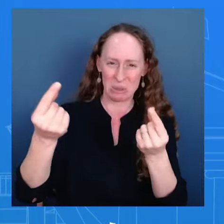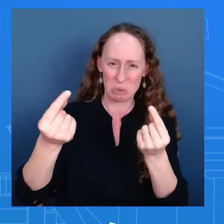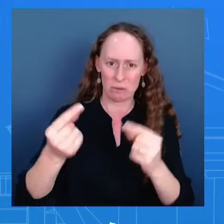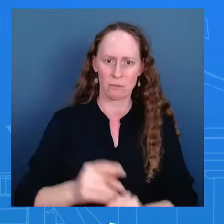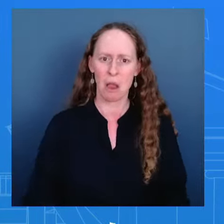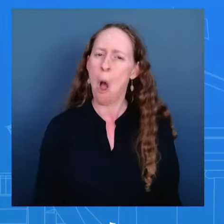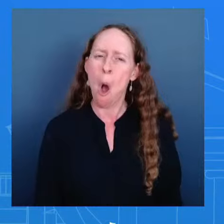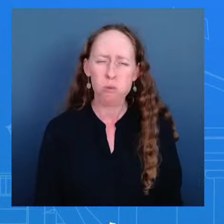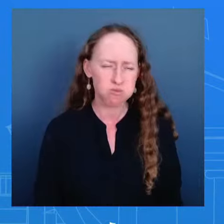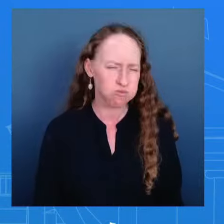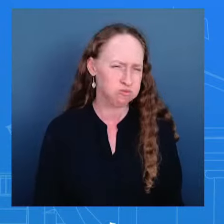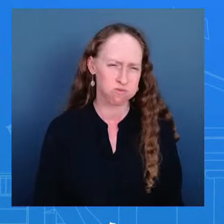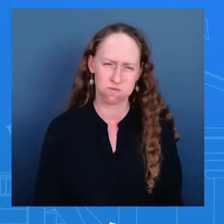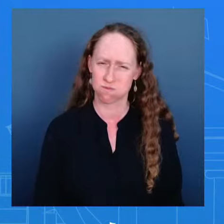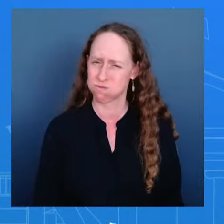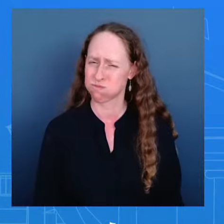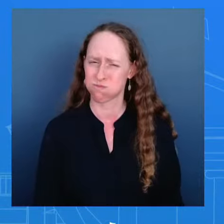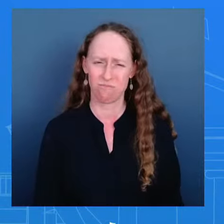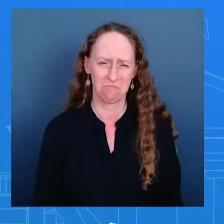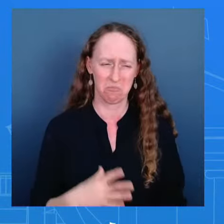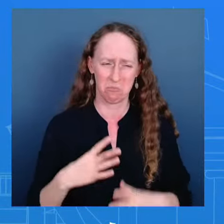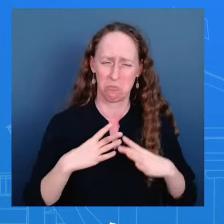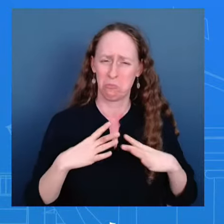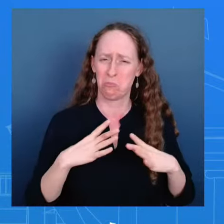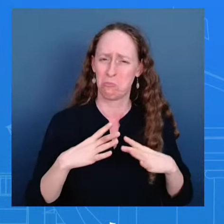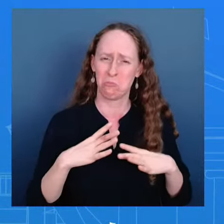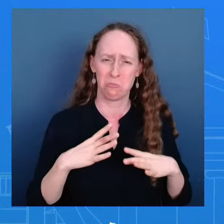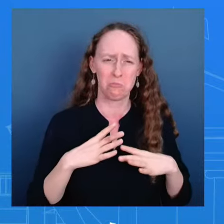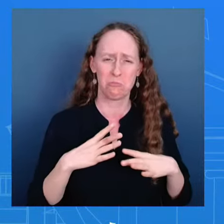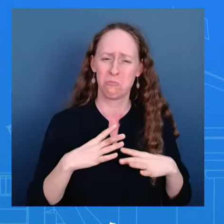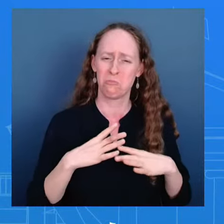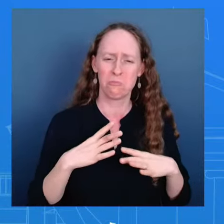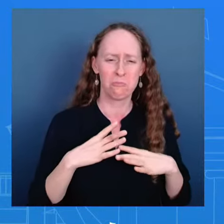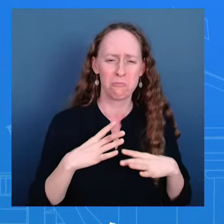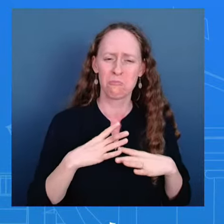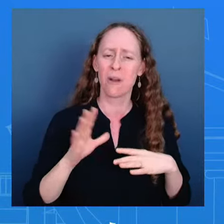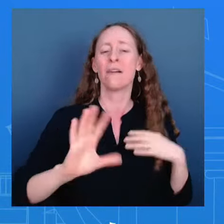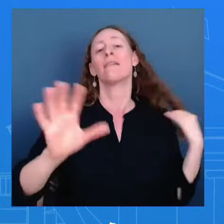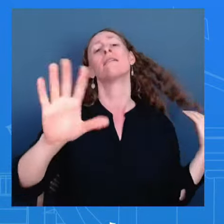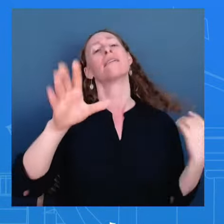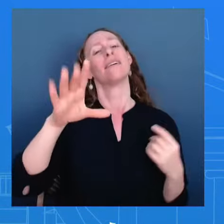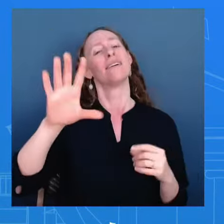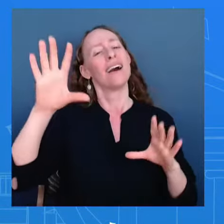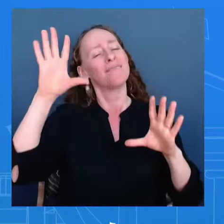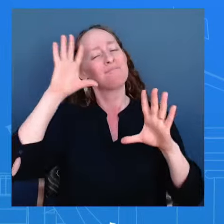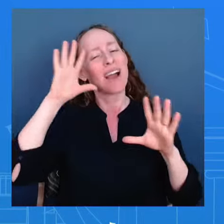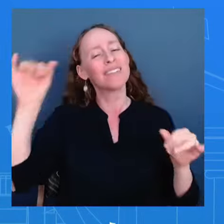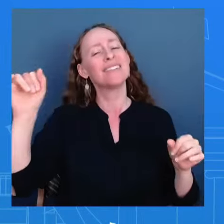No, I mean, the President takes the weight of these decisions very seriously.